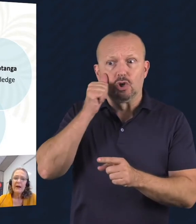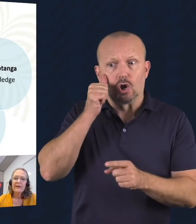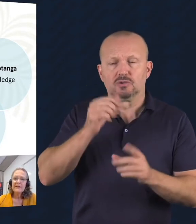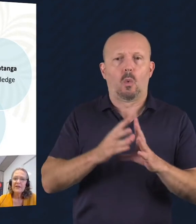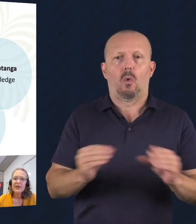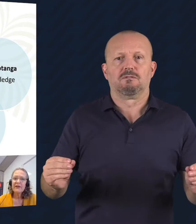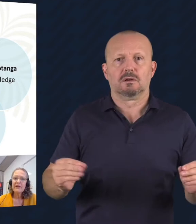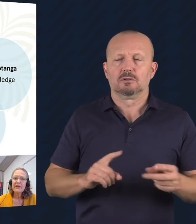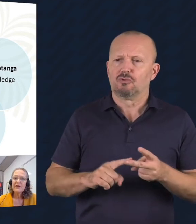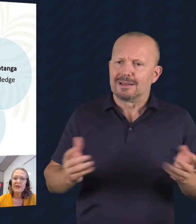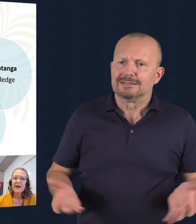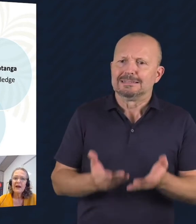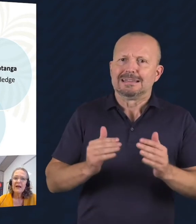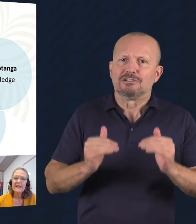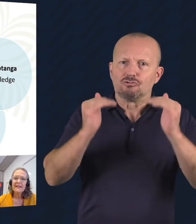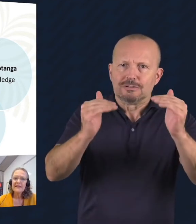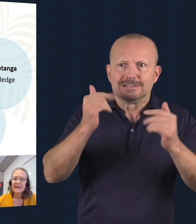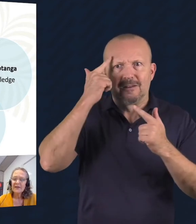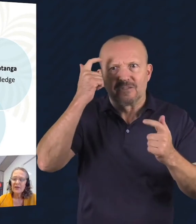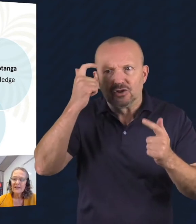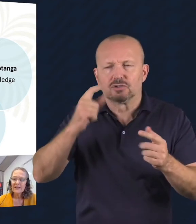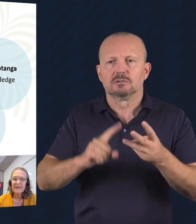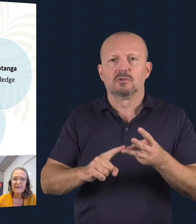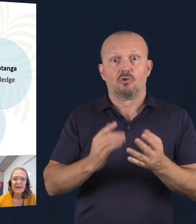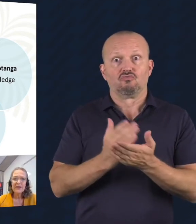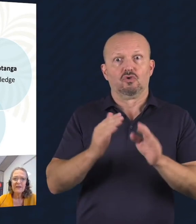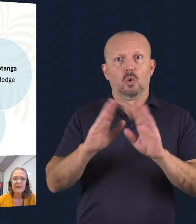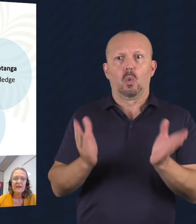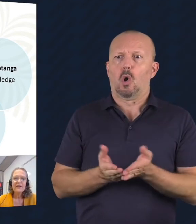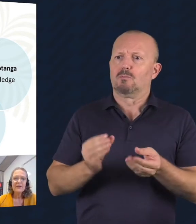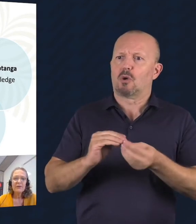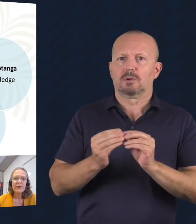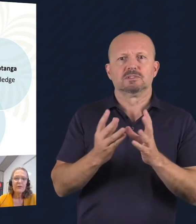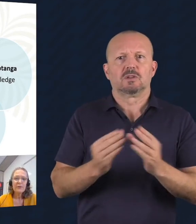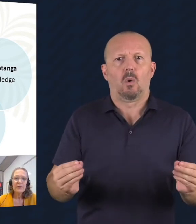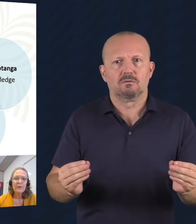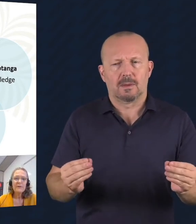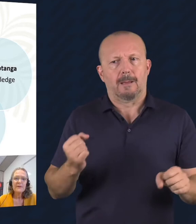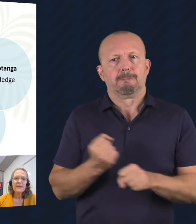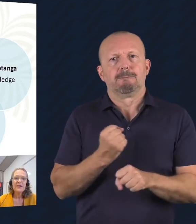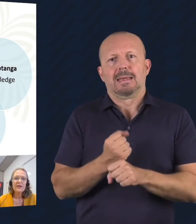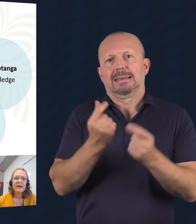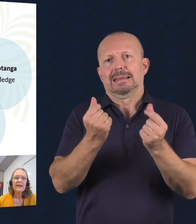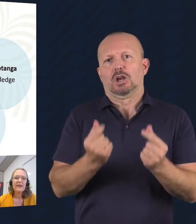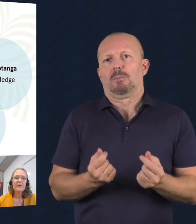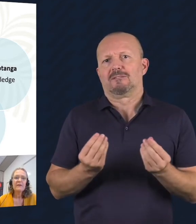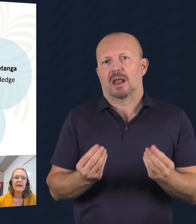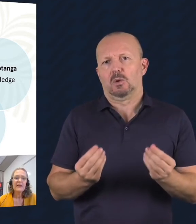to sharing knowledge and ideas to increase innovation, solve real-world problems, and generate economic value.